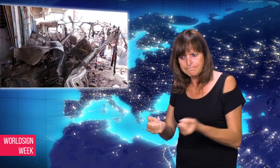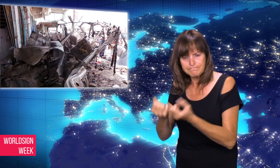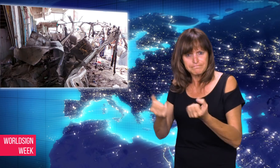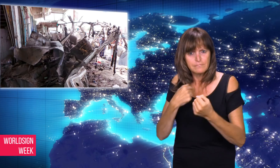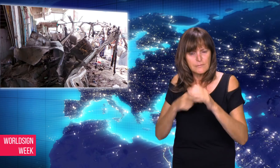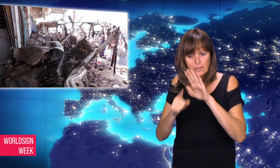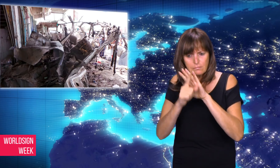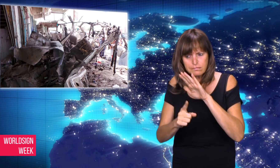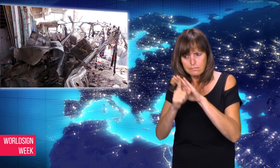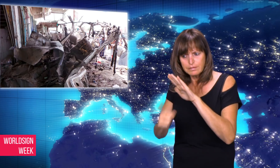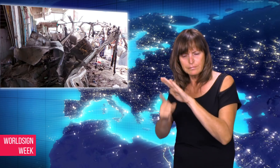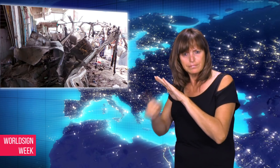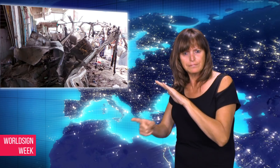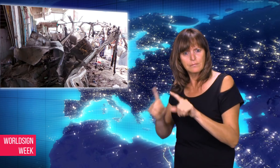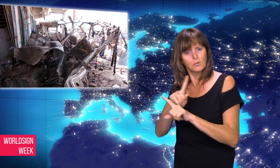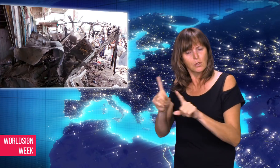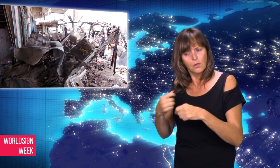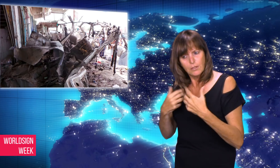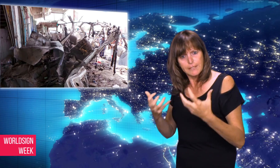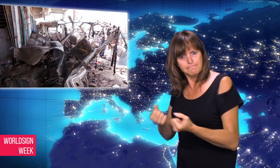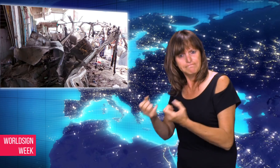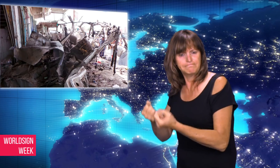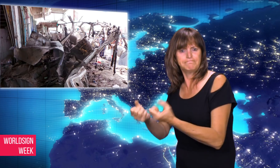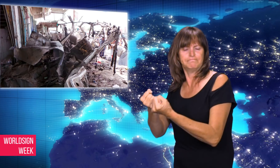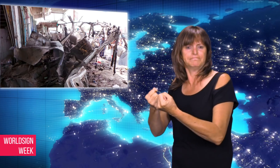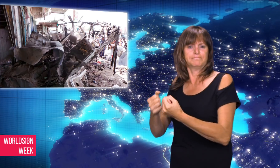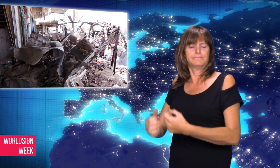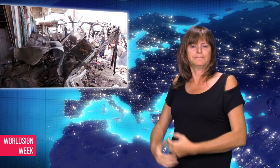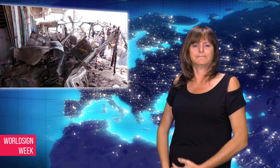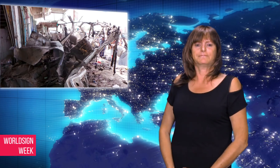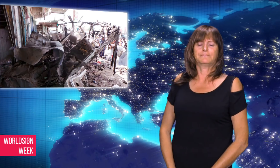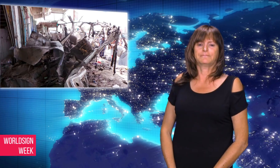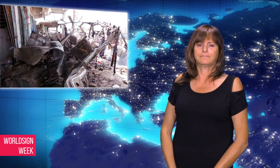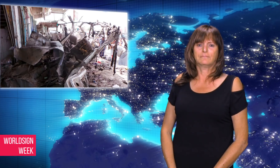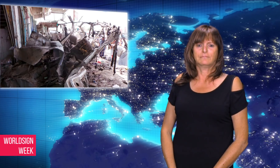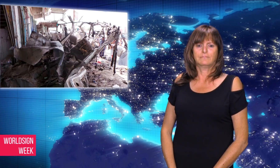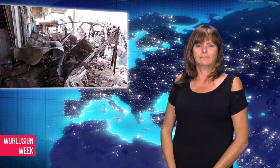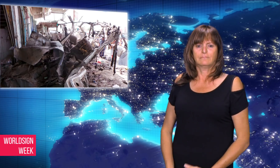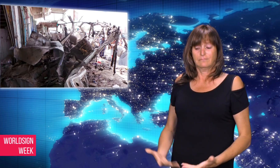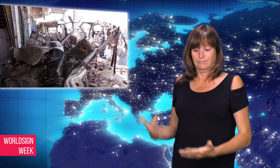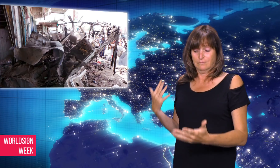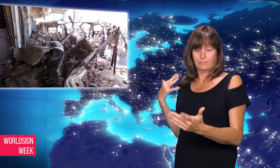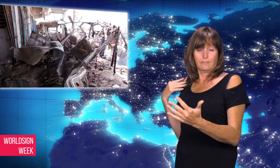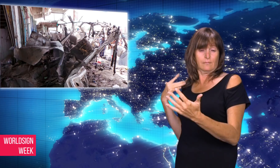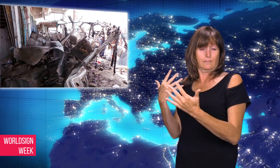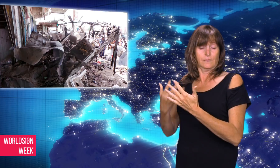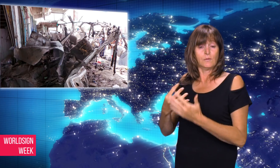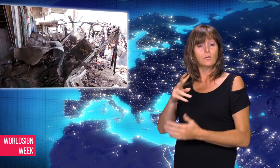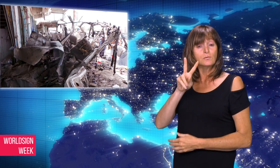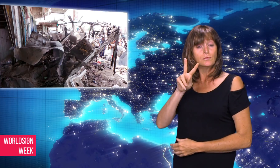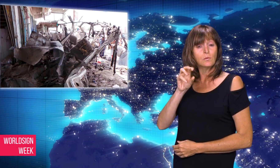government and the Saudi-led coalition